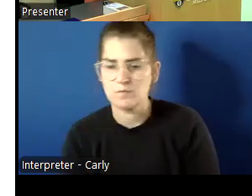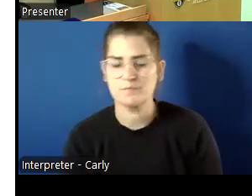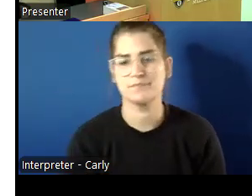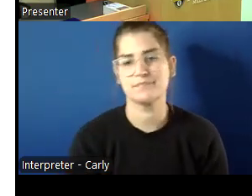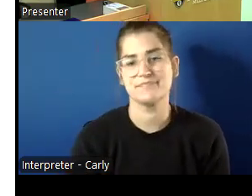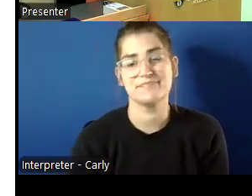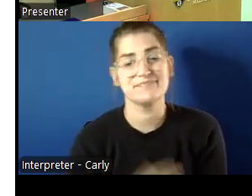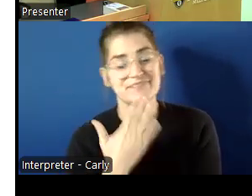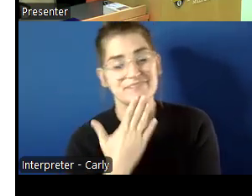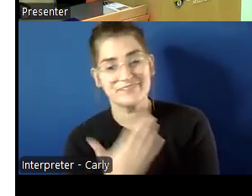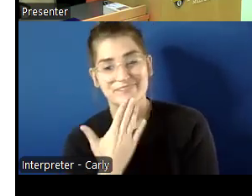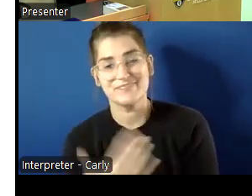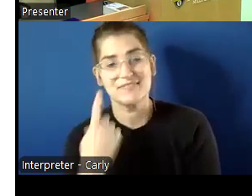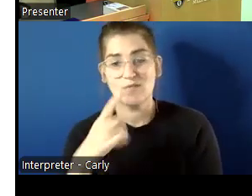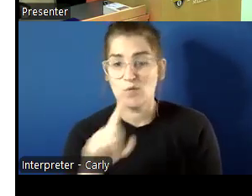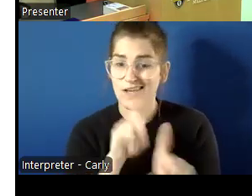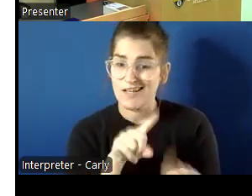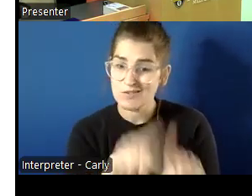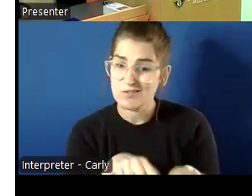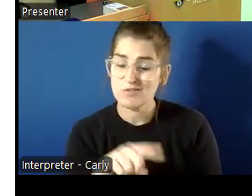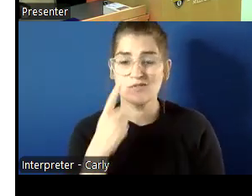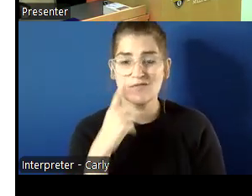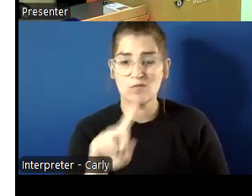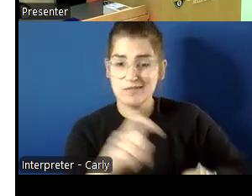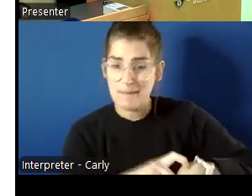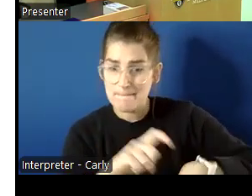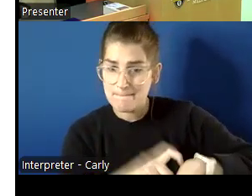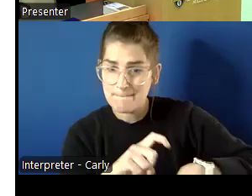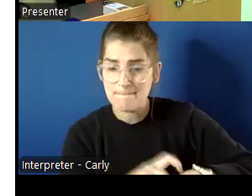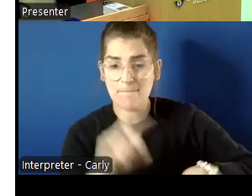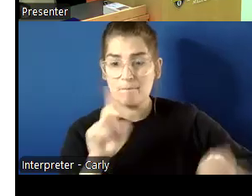thank you. Thank you for your answers, for your t your time. For those of you that have stayed,